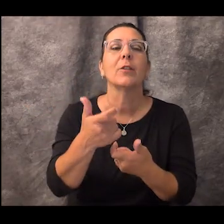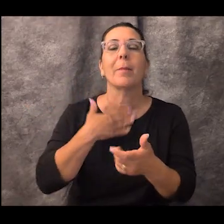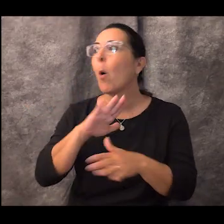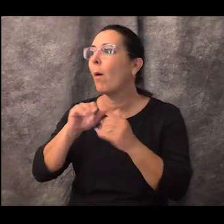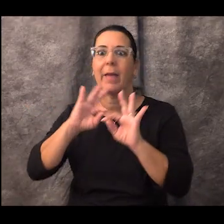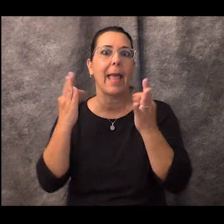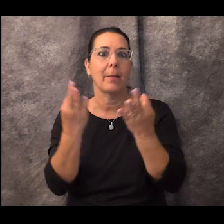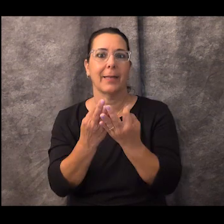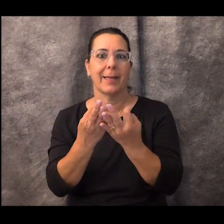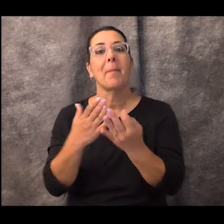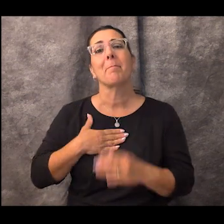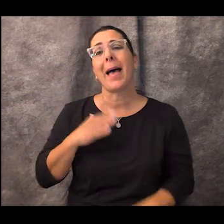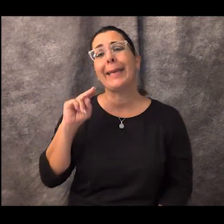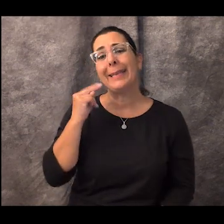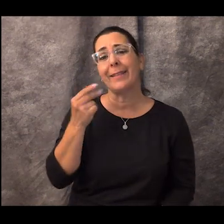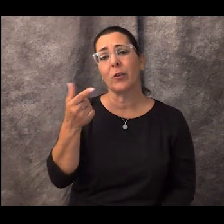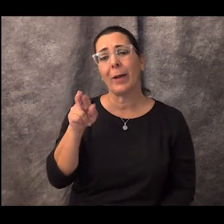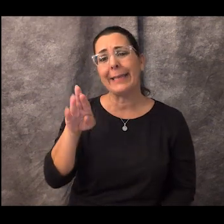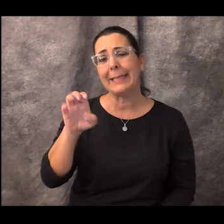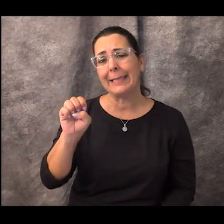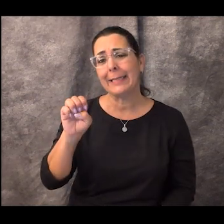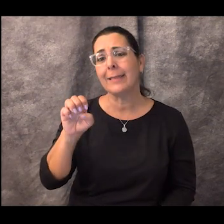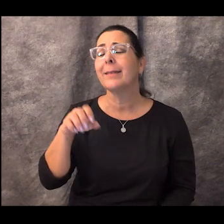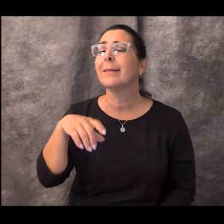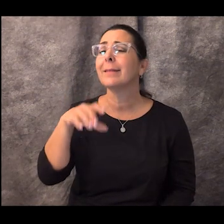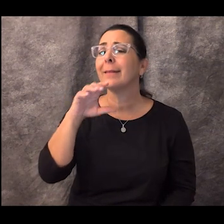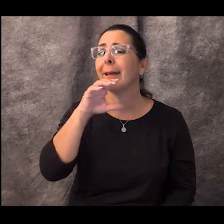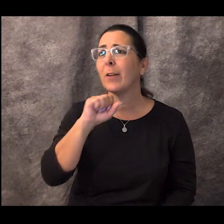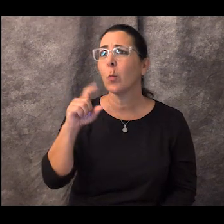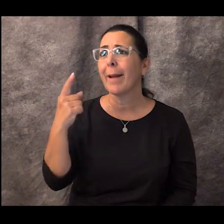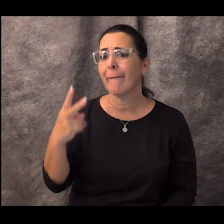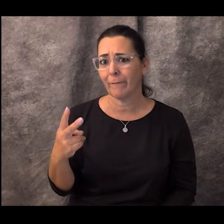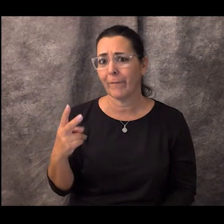whose only a year and a half, who loves Bad Bunny. (Eric) I love it. (Michelle) When he comes on.